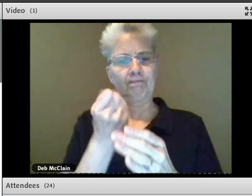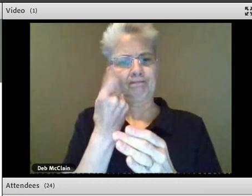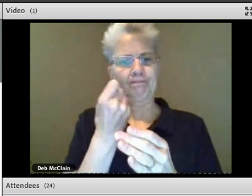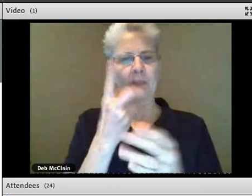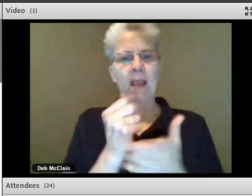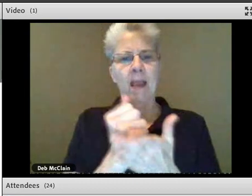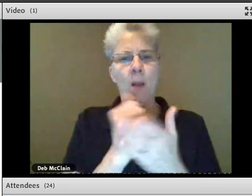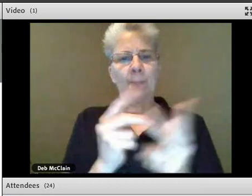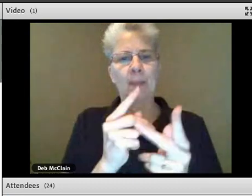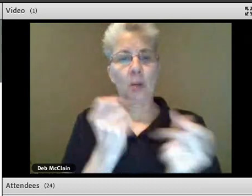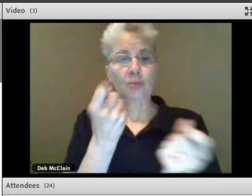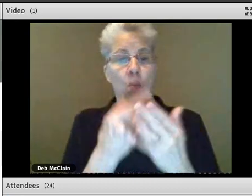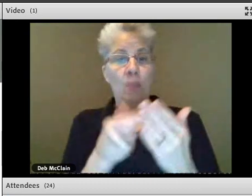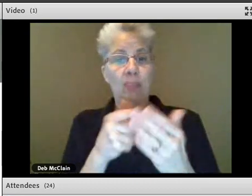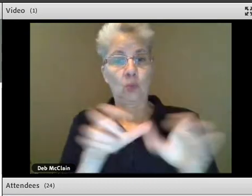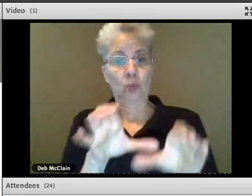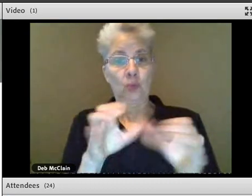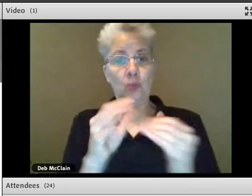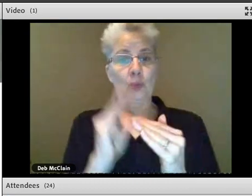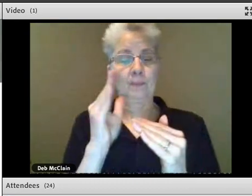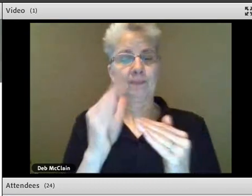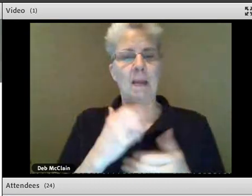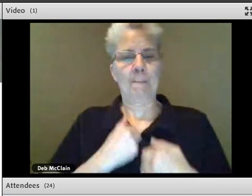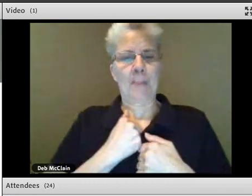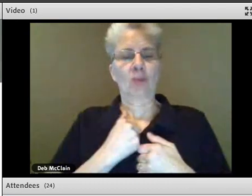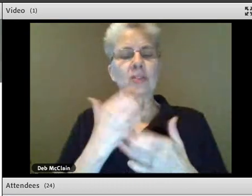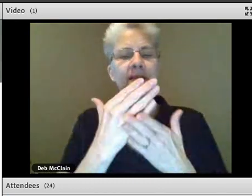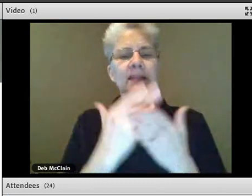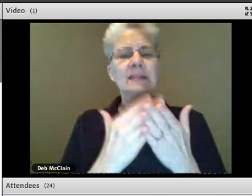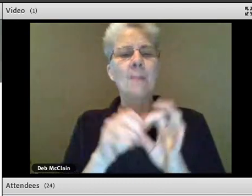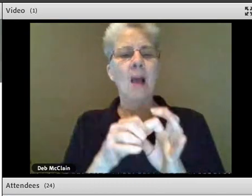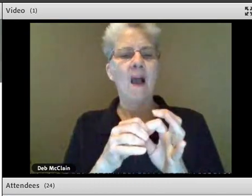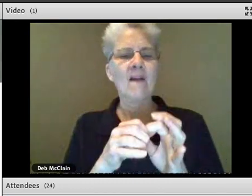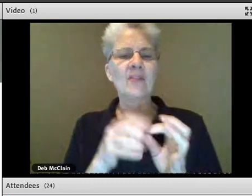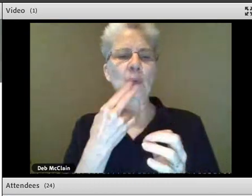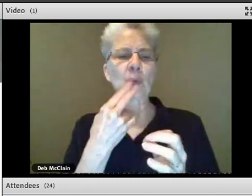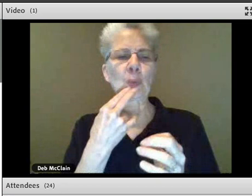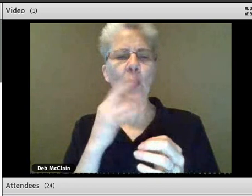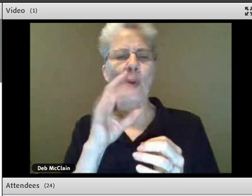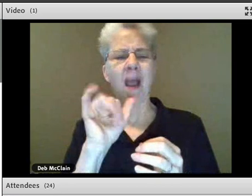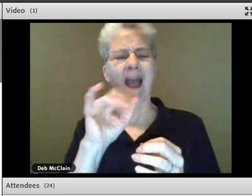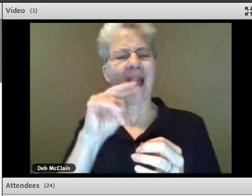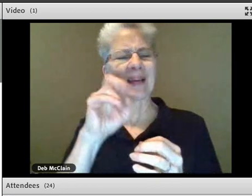and I apologize that some of the... I had cute little icons but, for some reason, they like didn't loading,